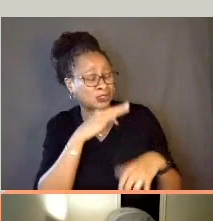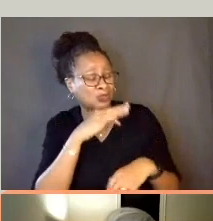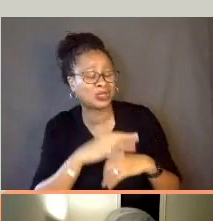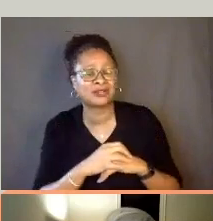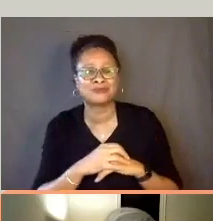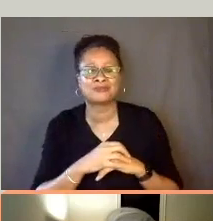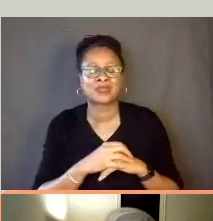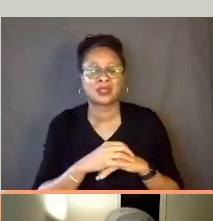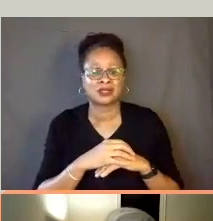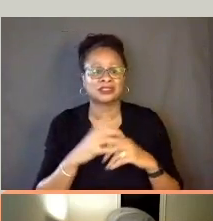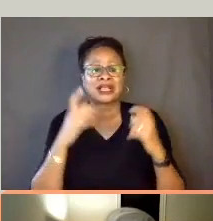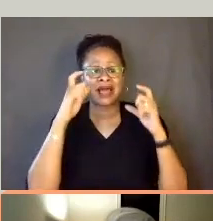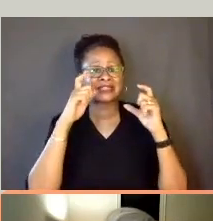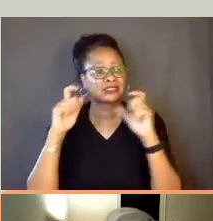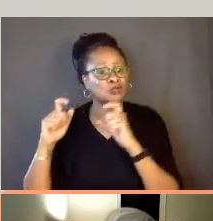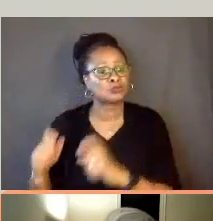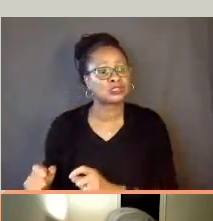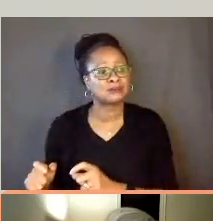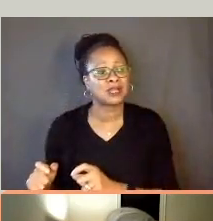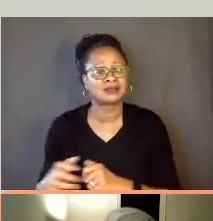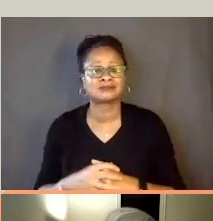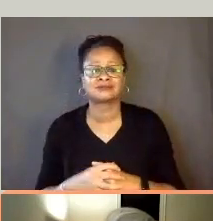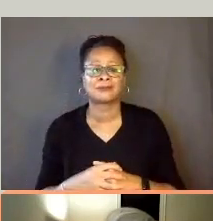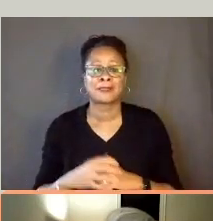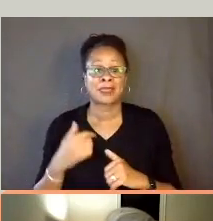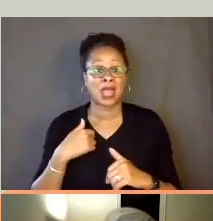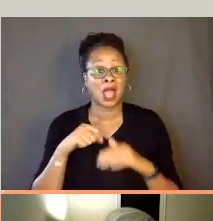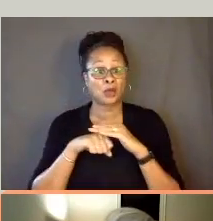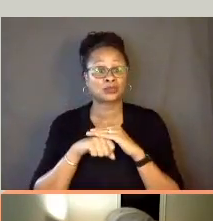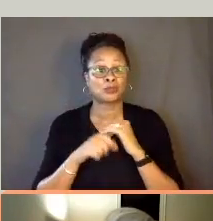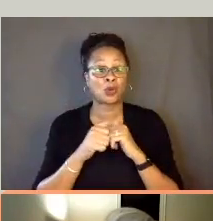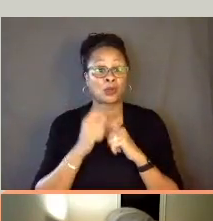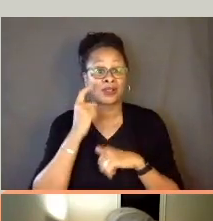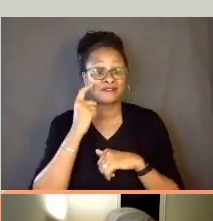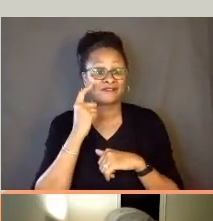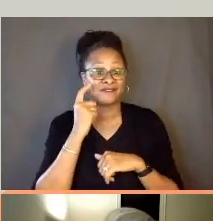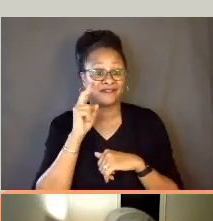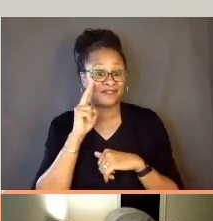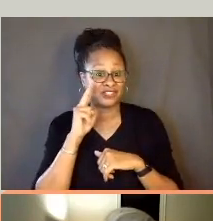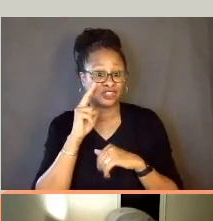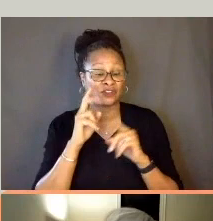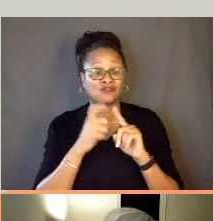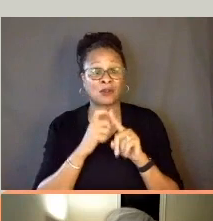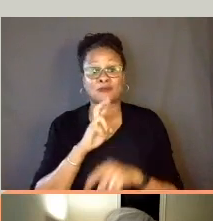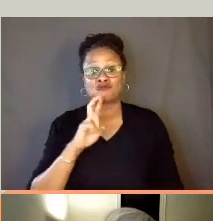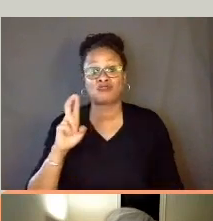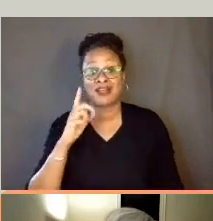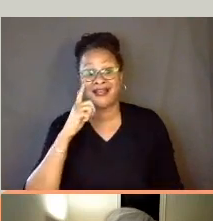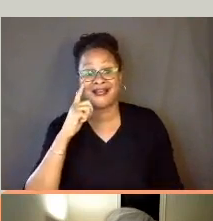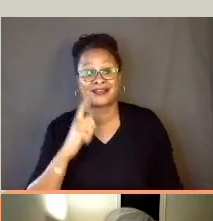ERIN DEWARD (VOICEOVER): Puts them down. So I was born with vision out of my right eye.